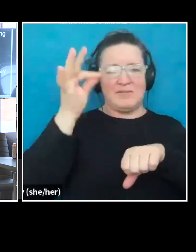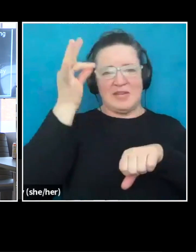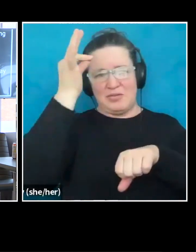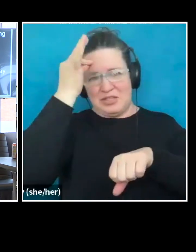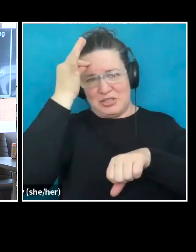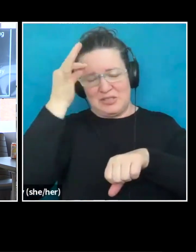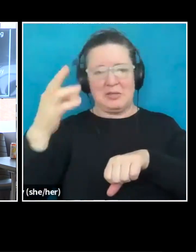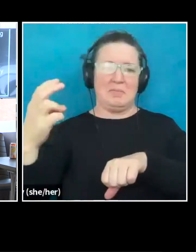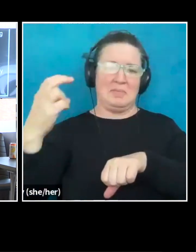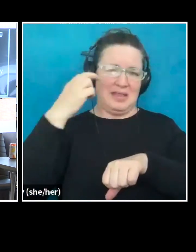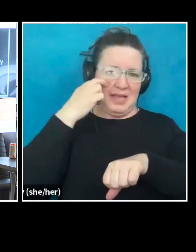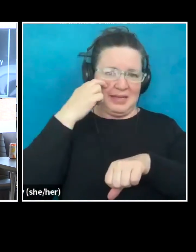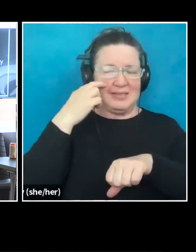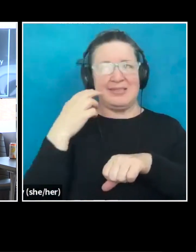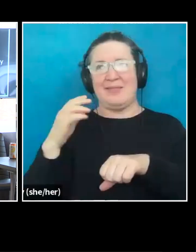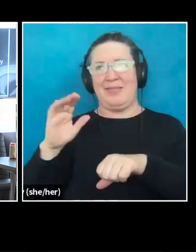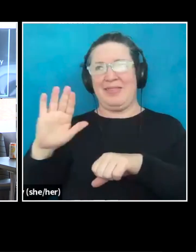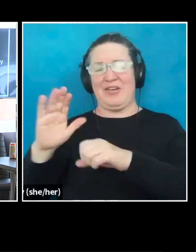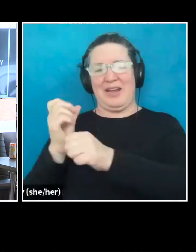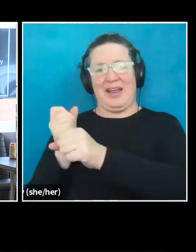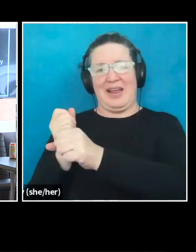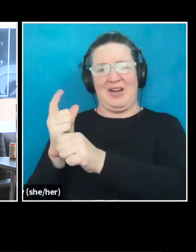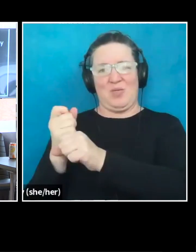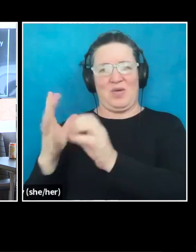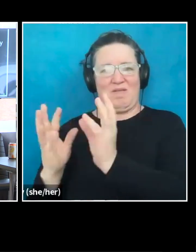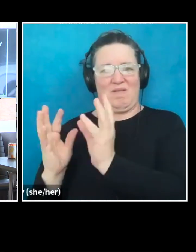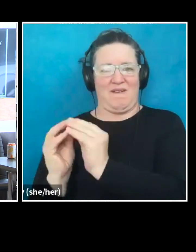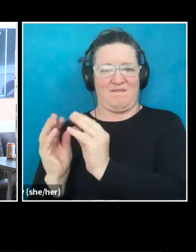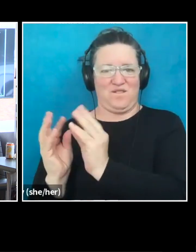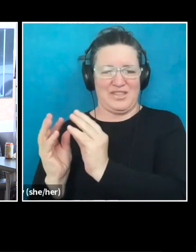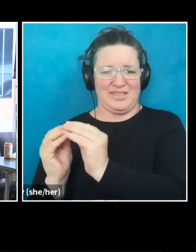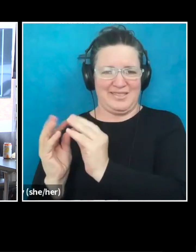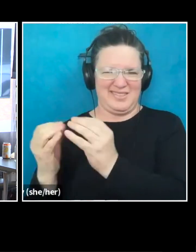right before I came here, I was trying to get here a little earlier. And, uh, a woman came up